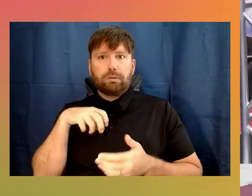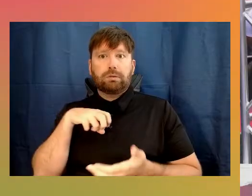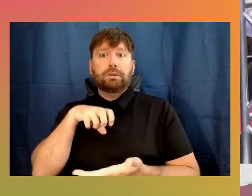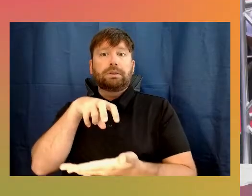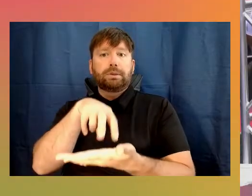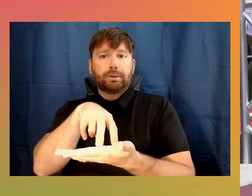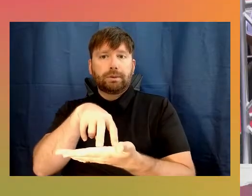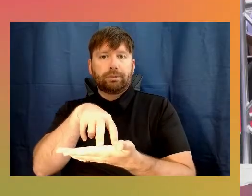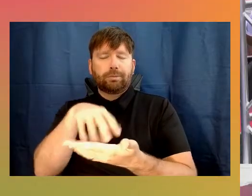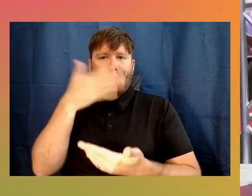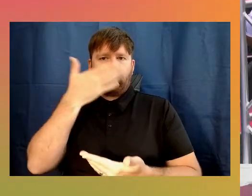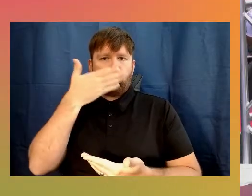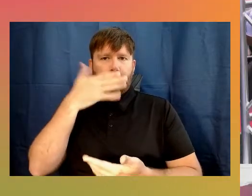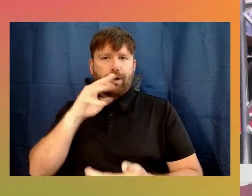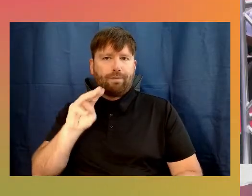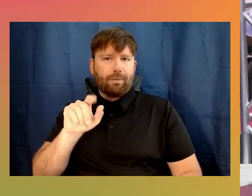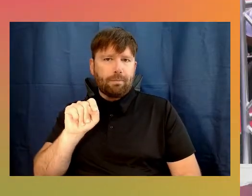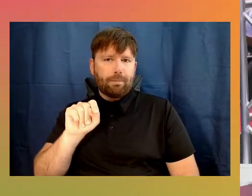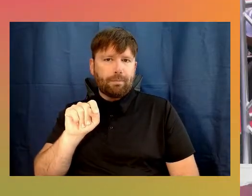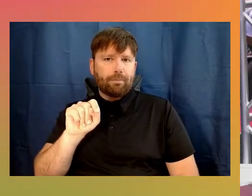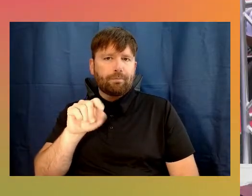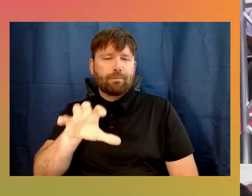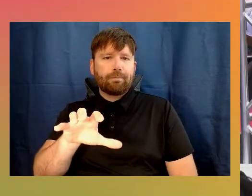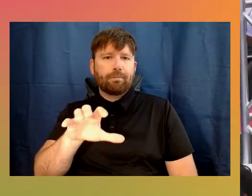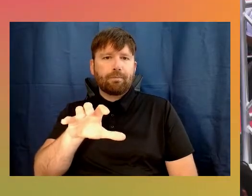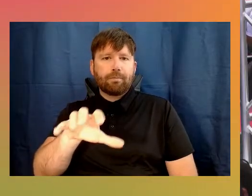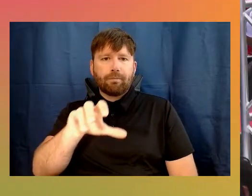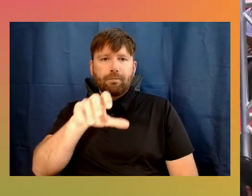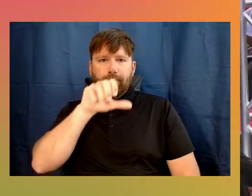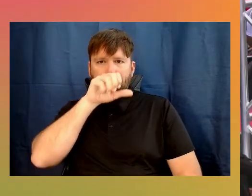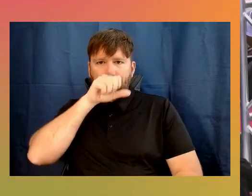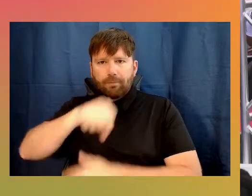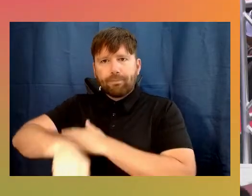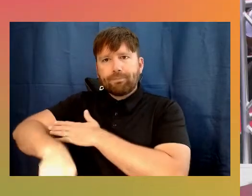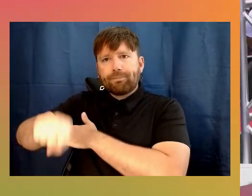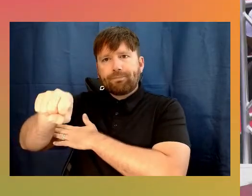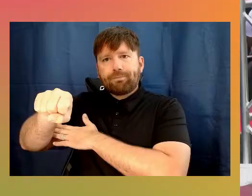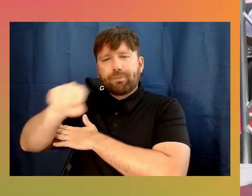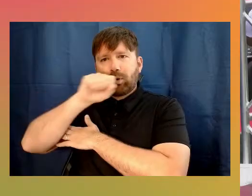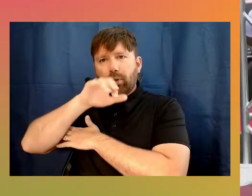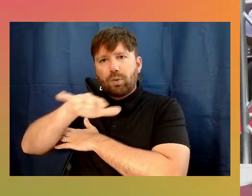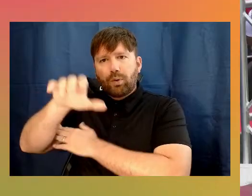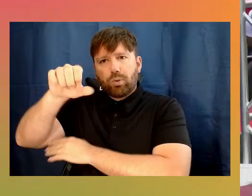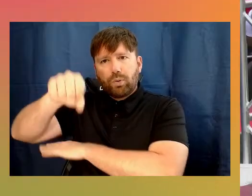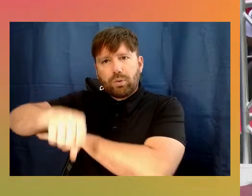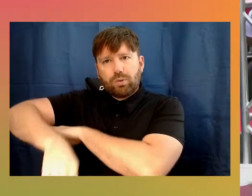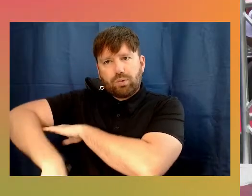FORWARD. AS YOU EXHALE, TOP OF THE MAT.